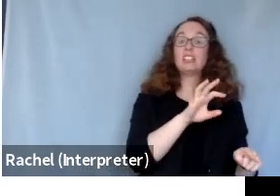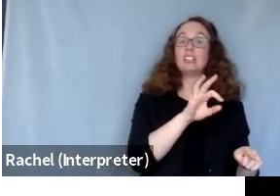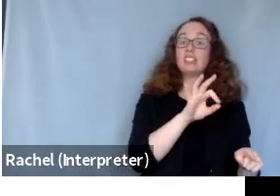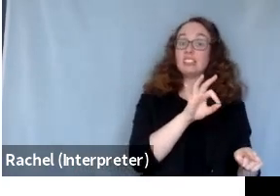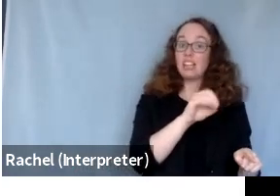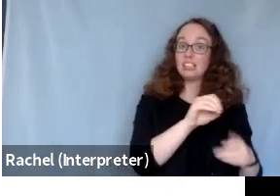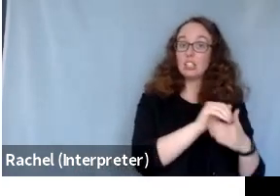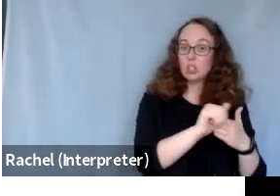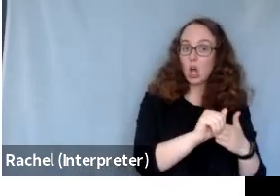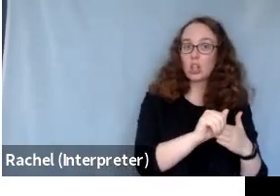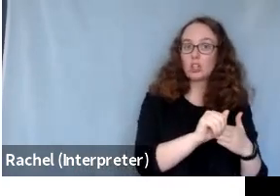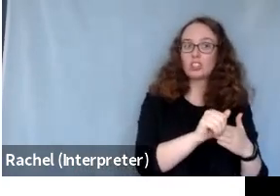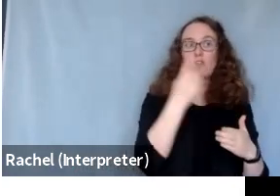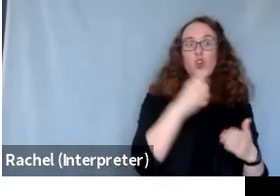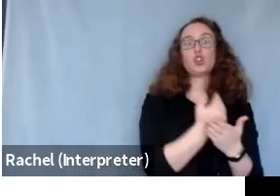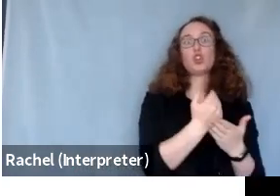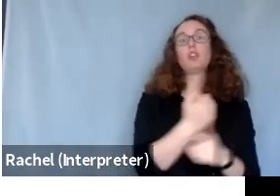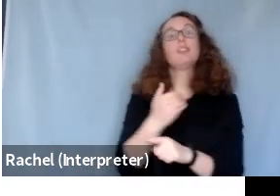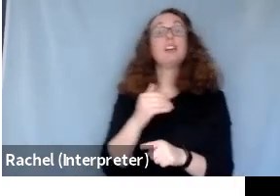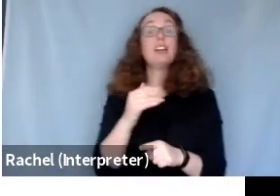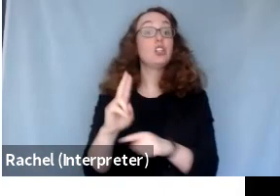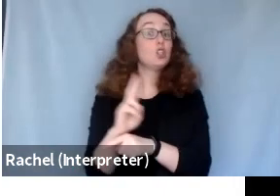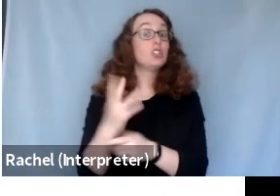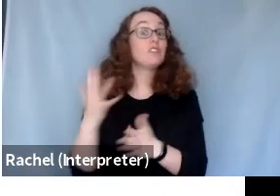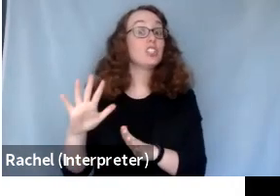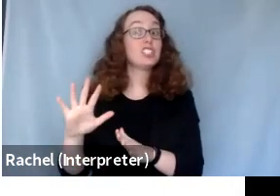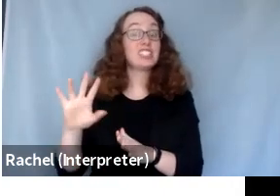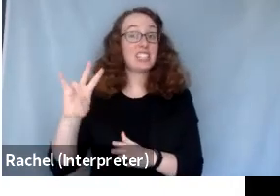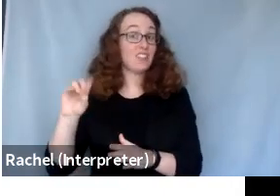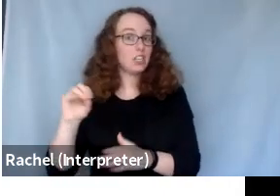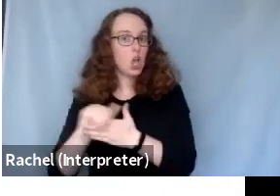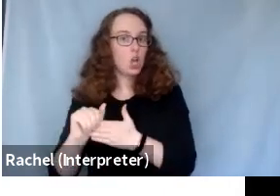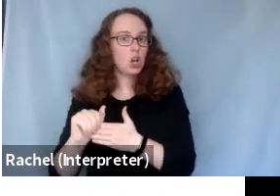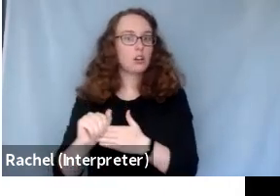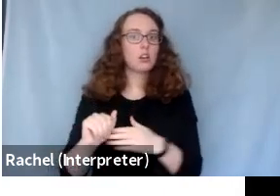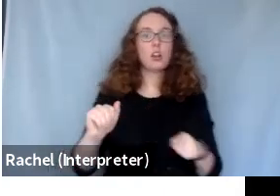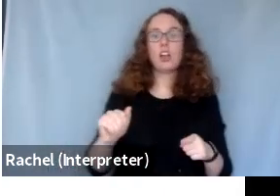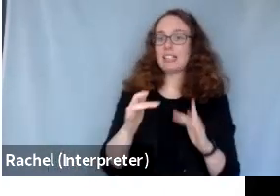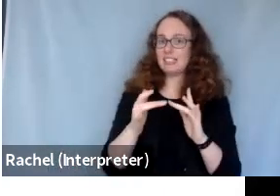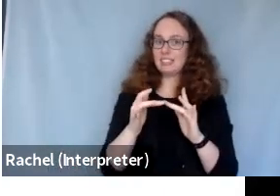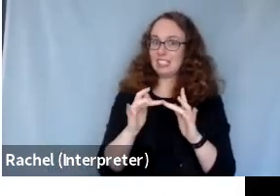70 dollars, but the digital version of it is 40 dollars. So quite a significant dip in price if a